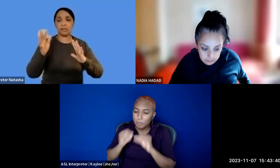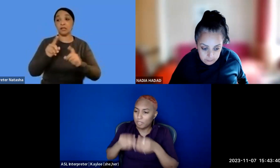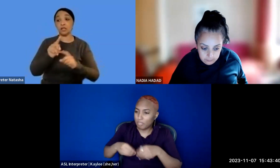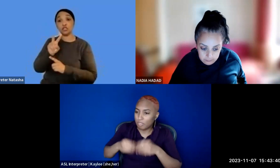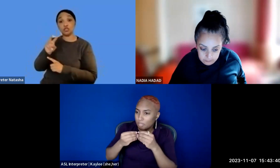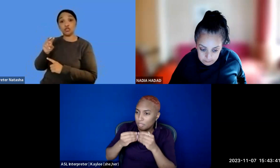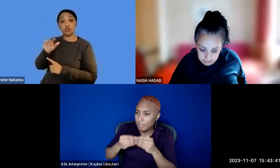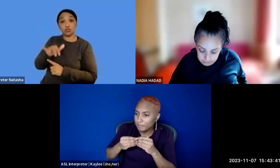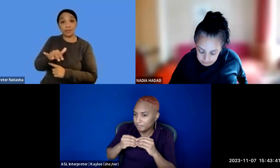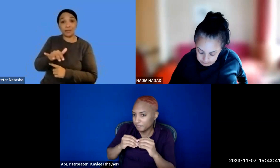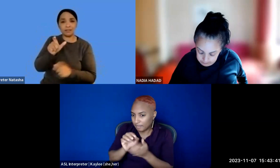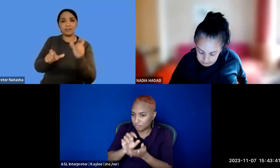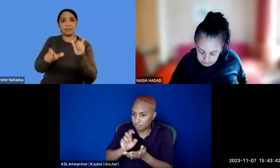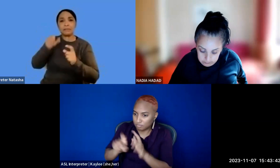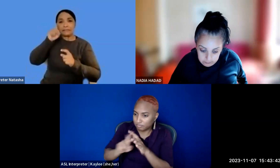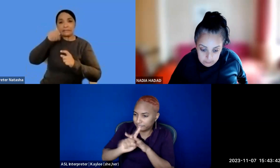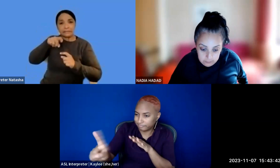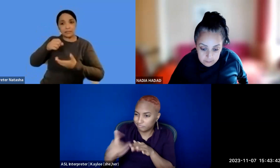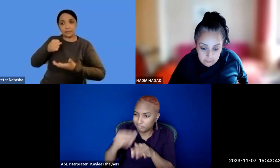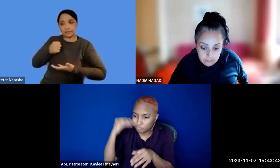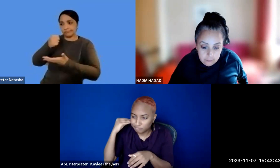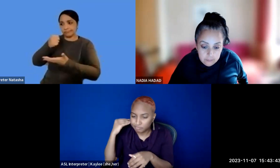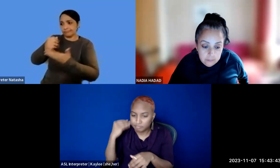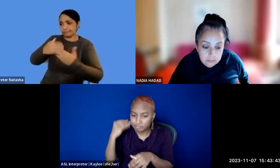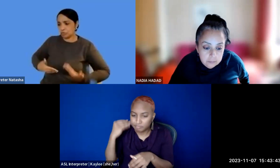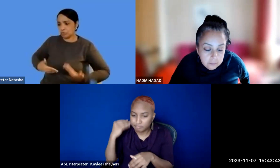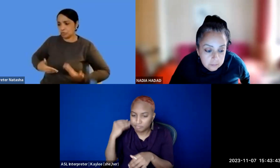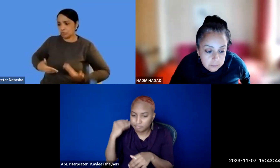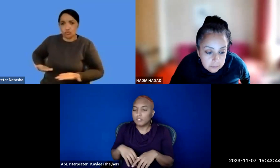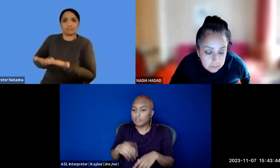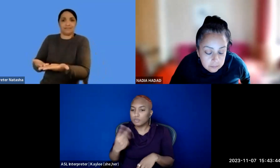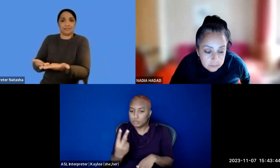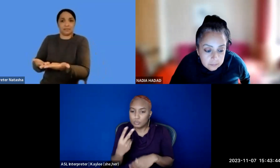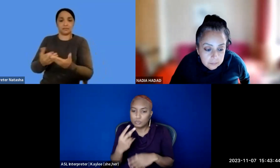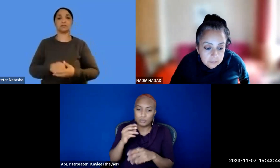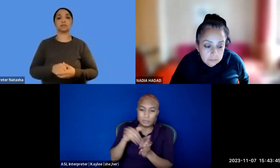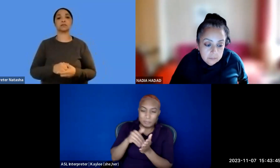For many different reasons related to health and nutrition,